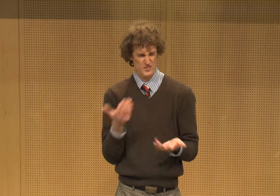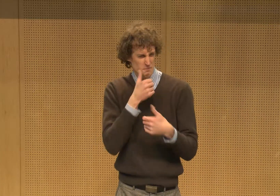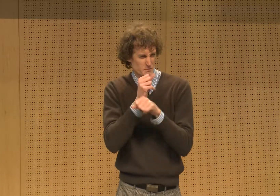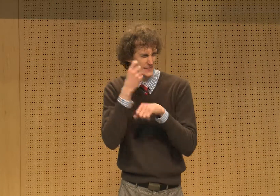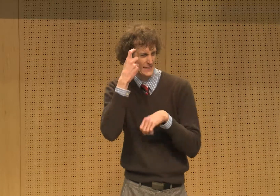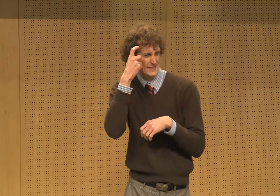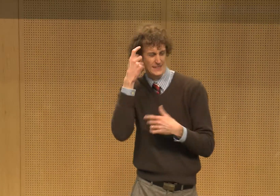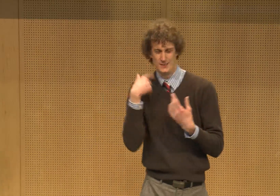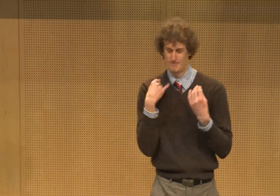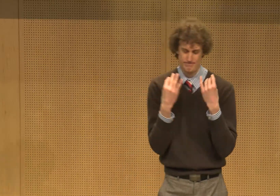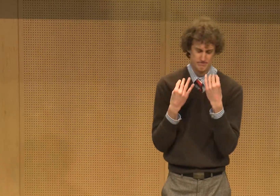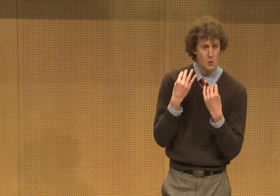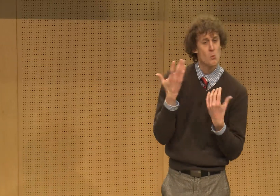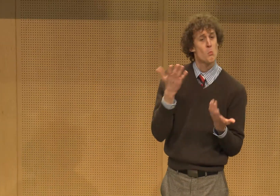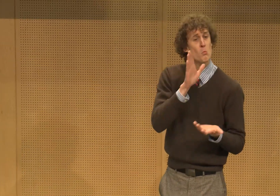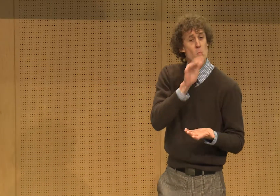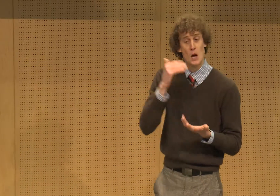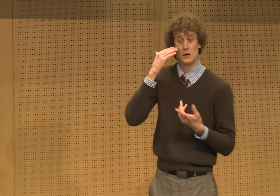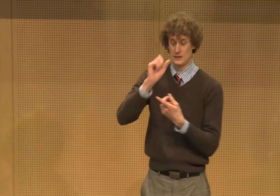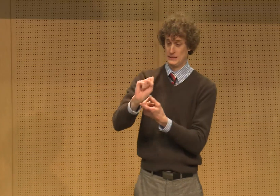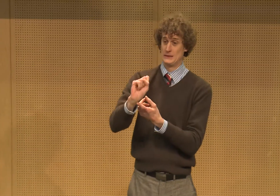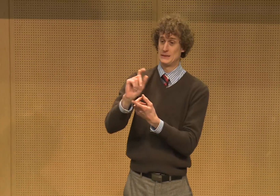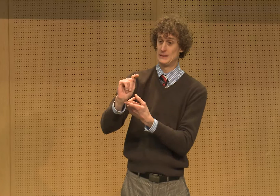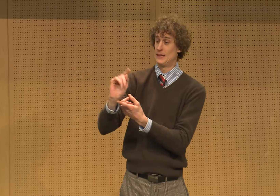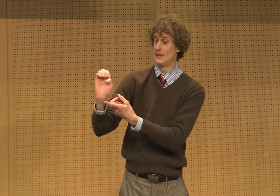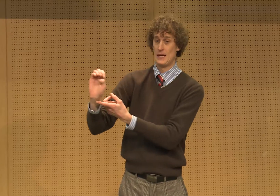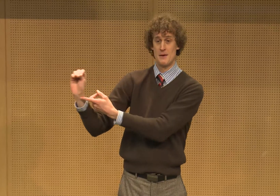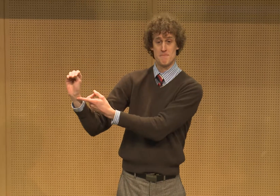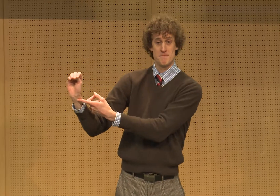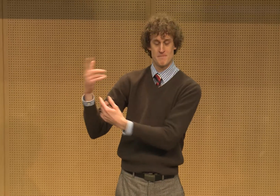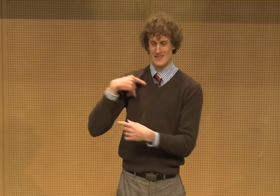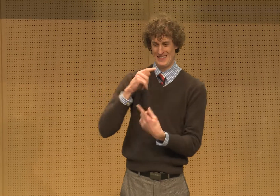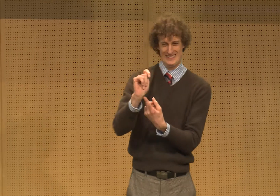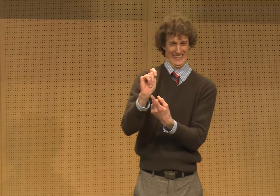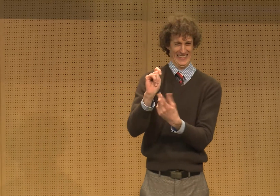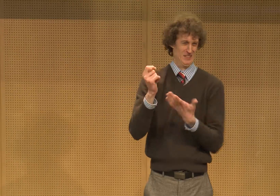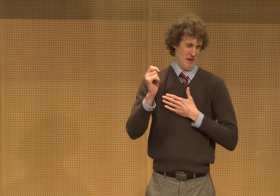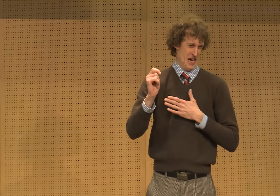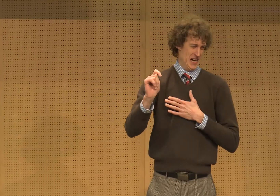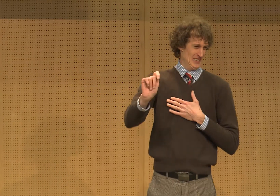I didn't want to go back to the exact same fields because I knew I would lose my motivation again.